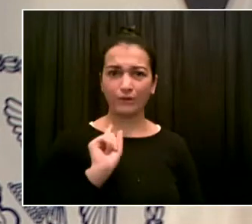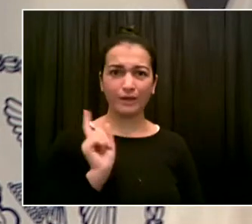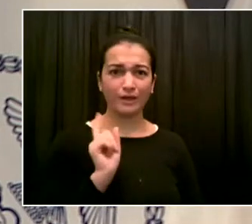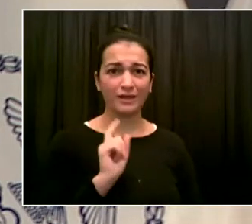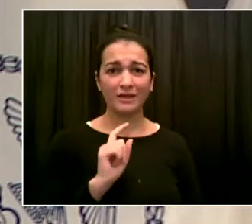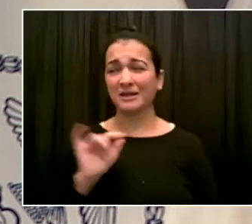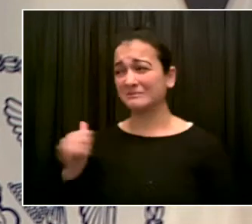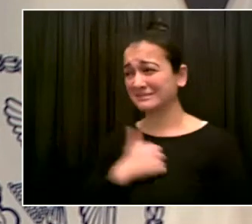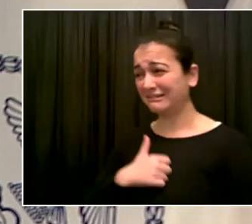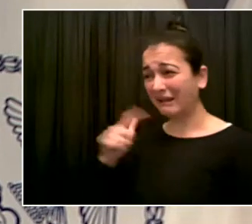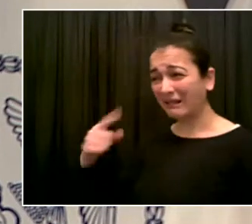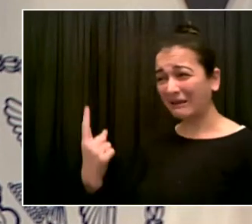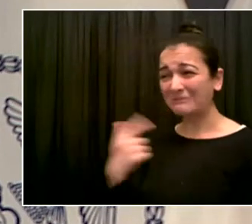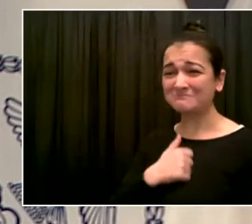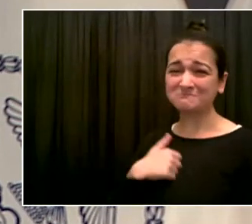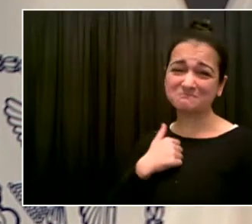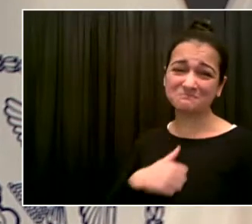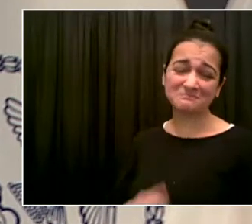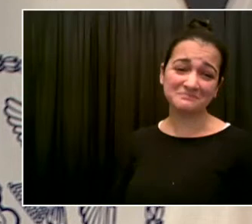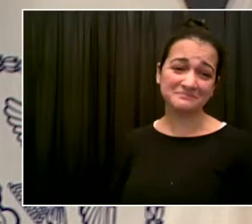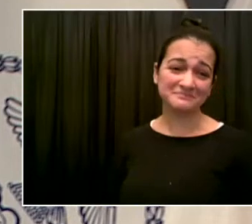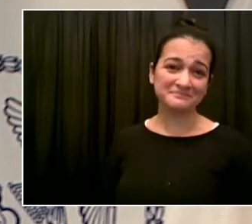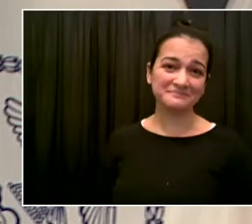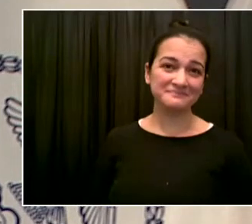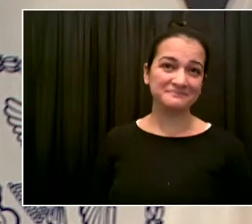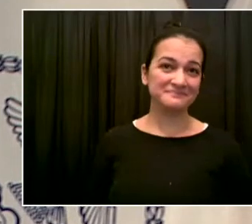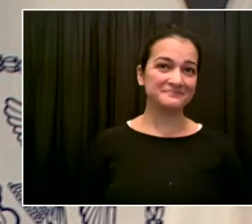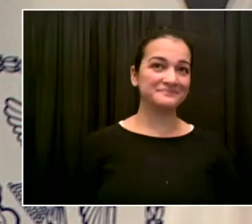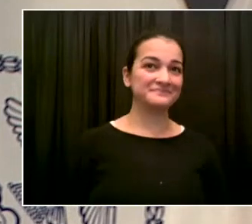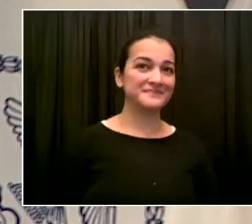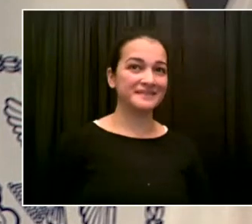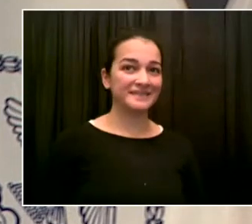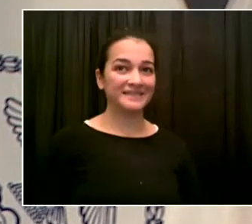WED ONT 'WANT